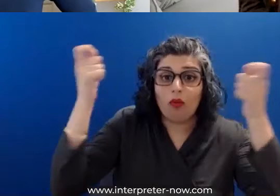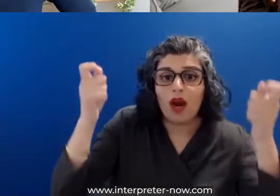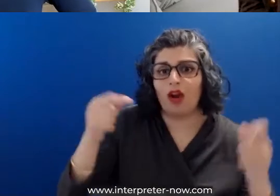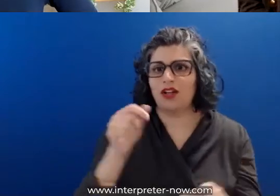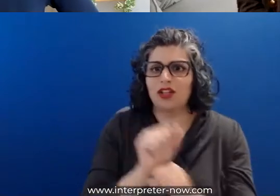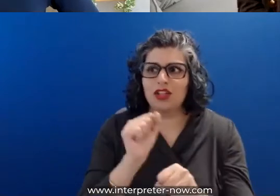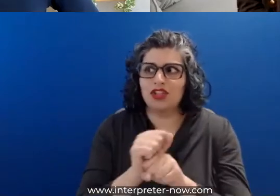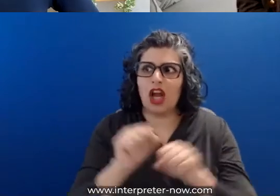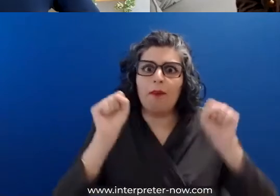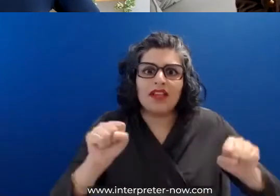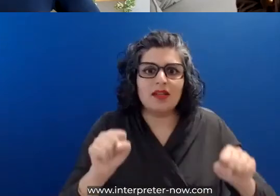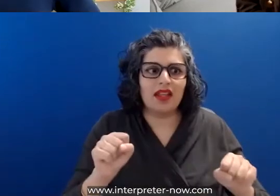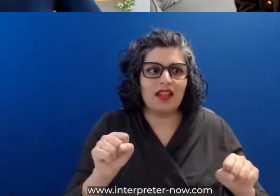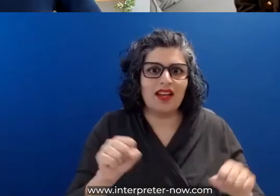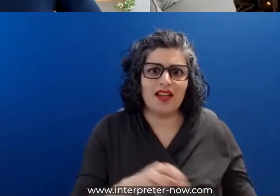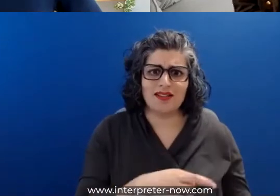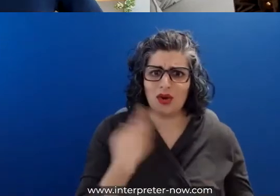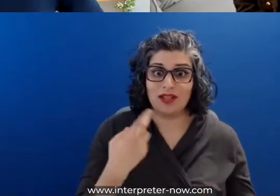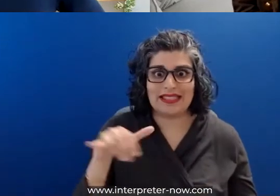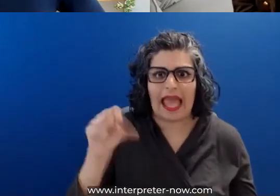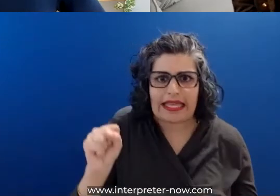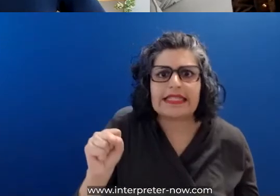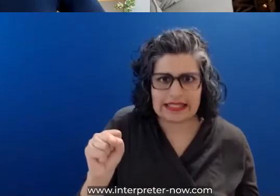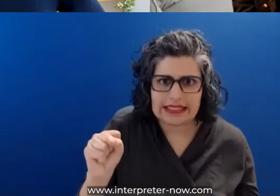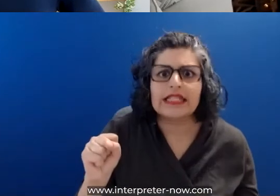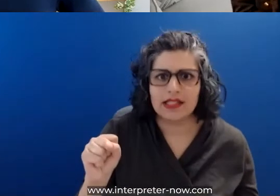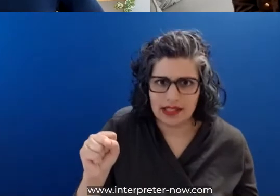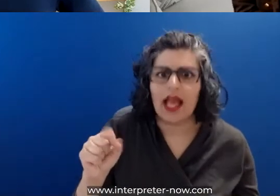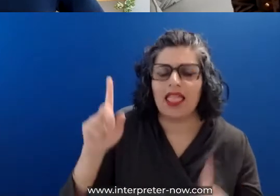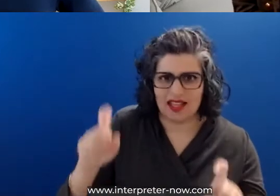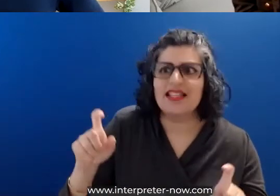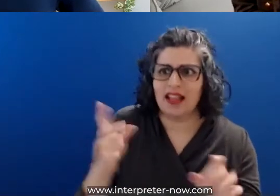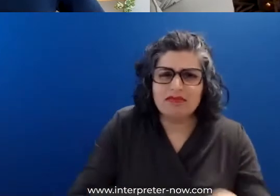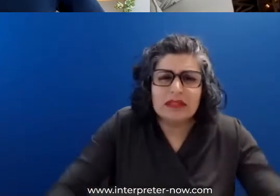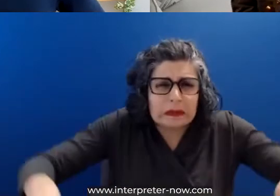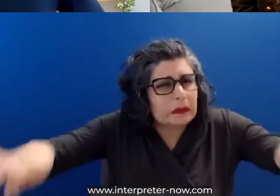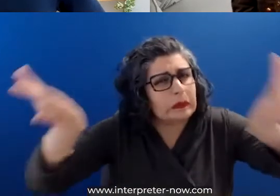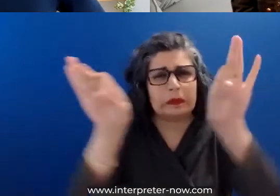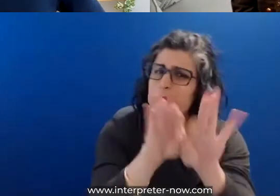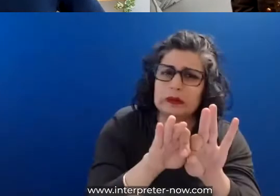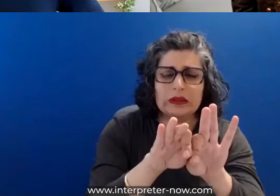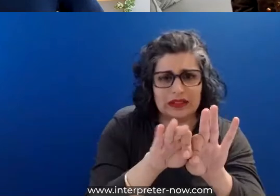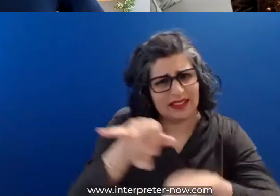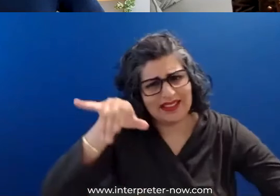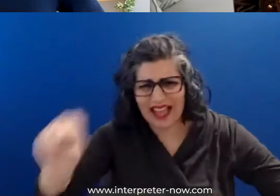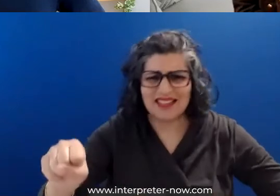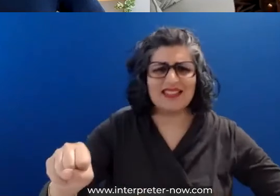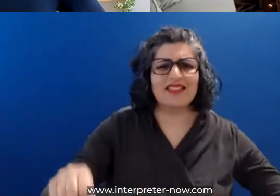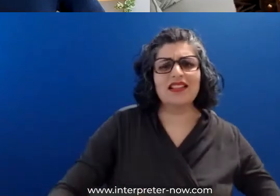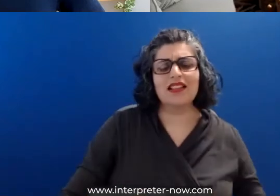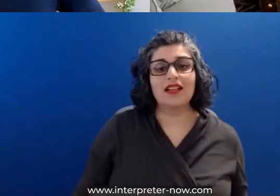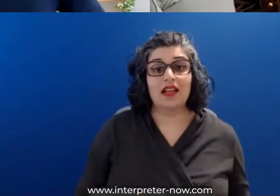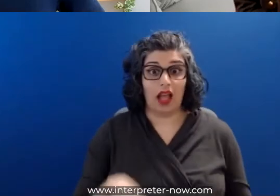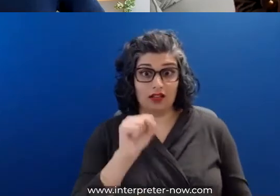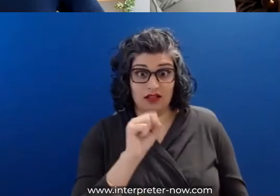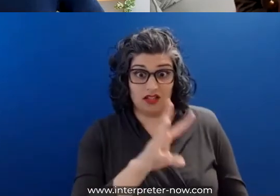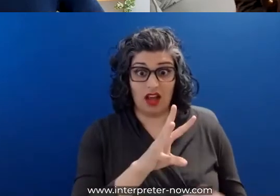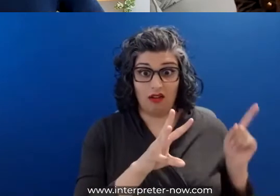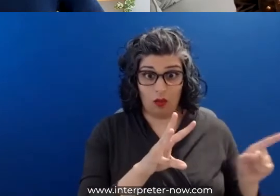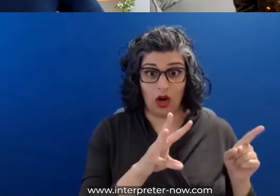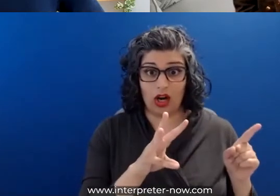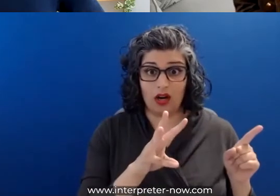are at stake, then yes, those tests do matter a great deal indeed. Those software inequities,